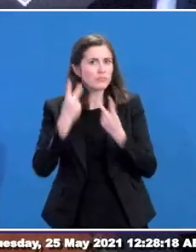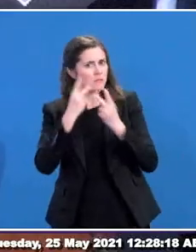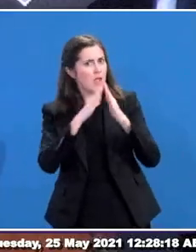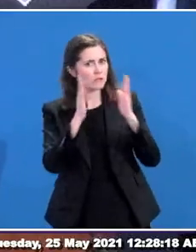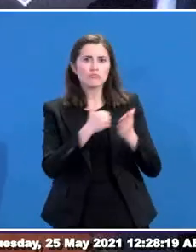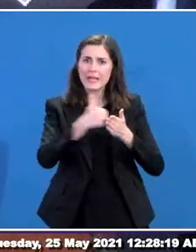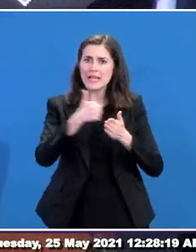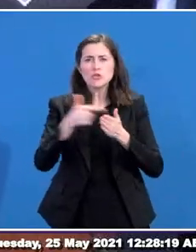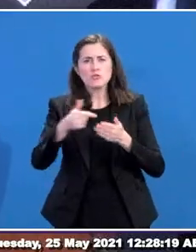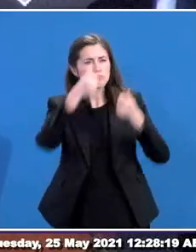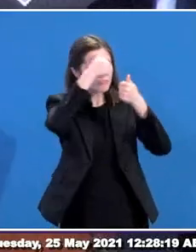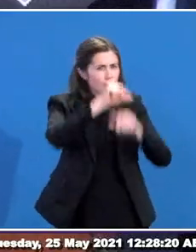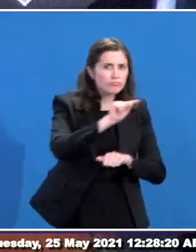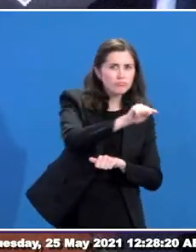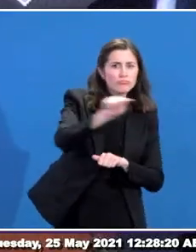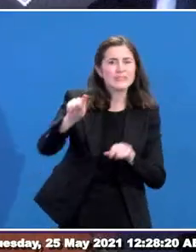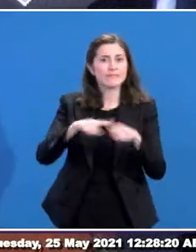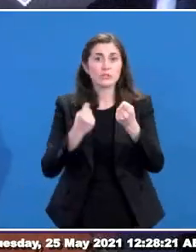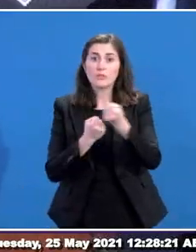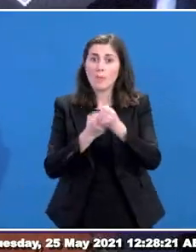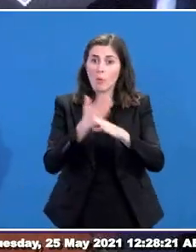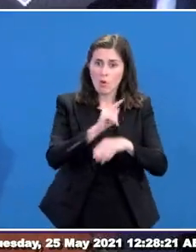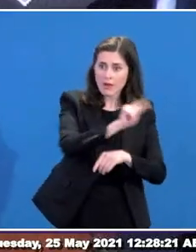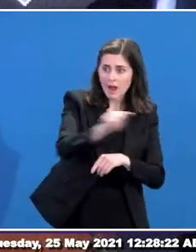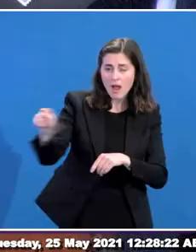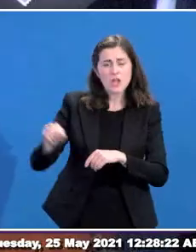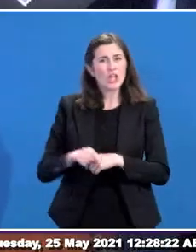And your impression in the house was that the staff were often stressed.